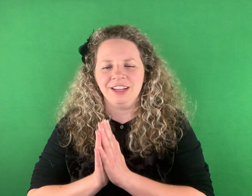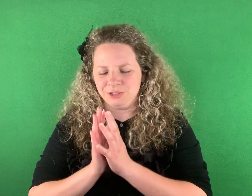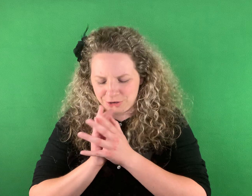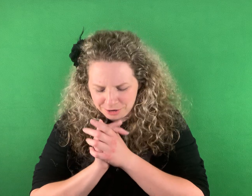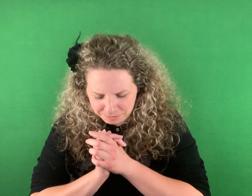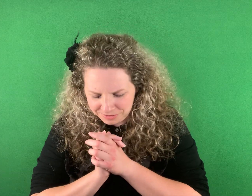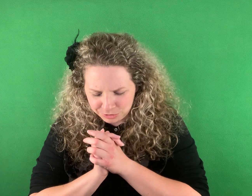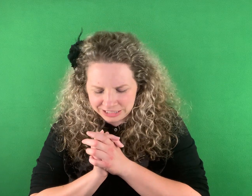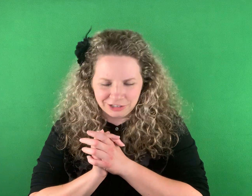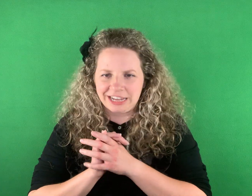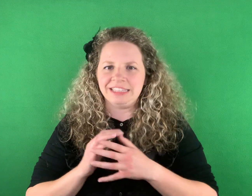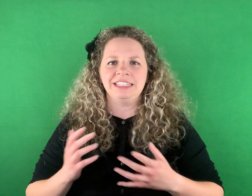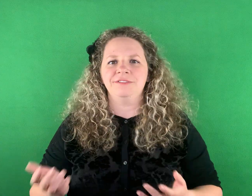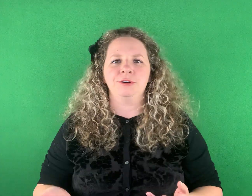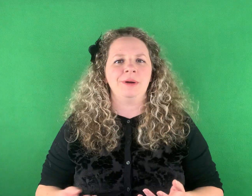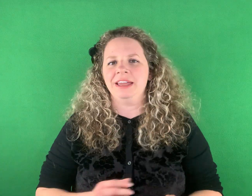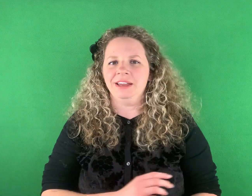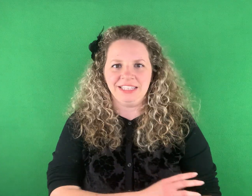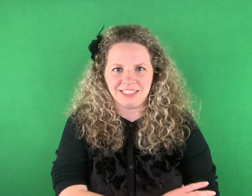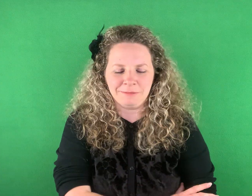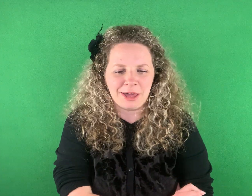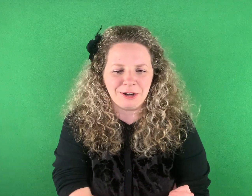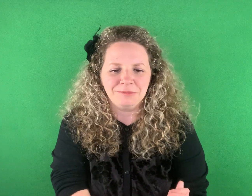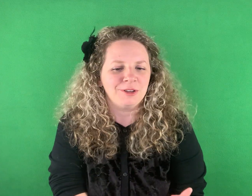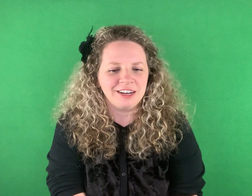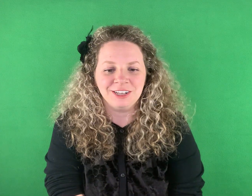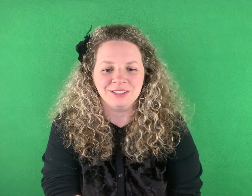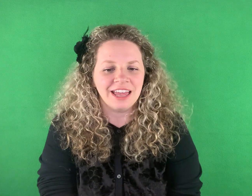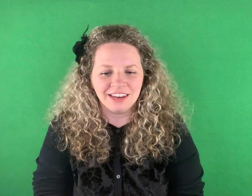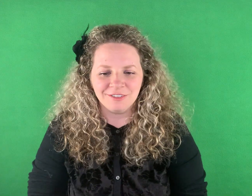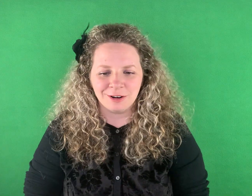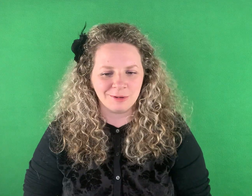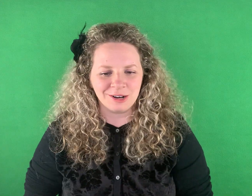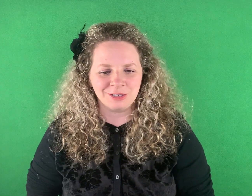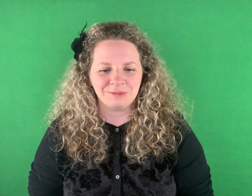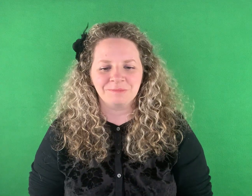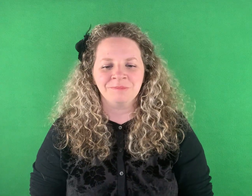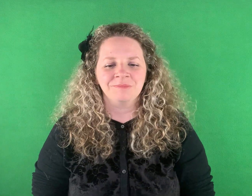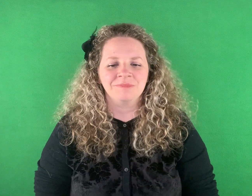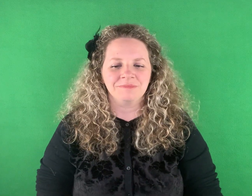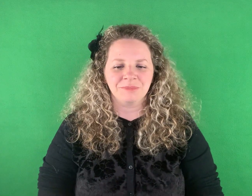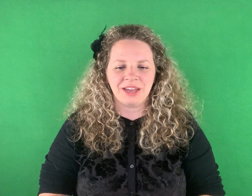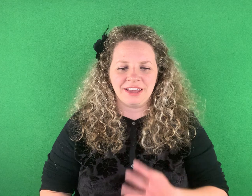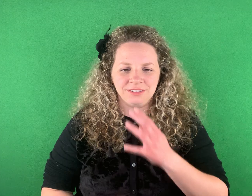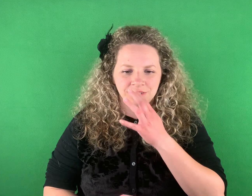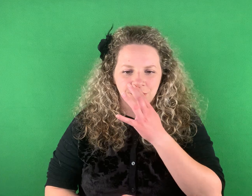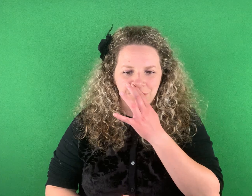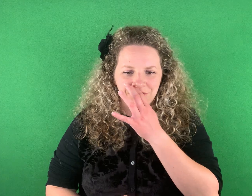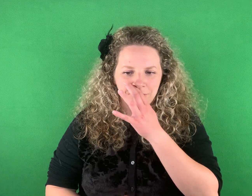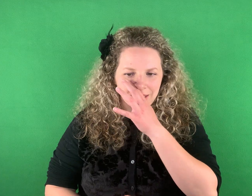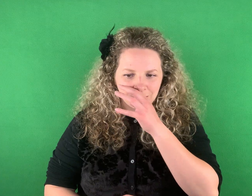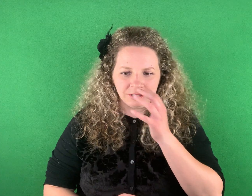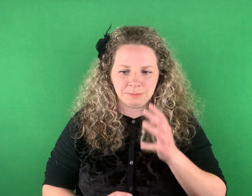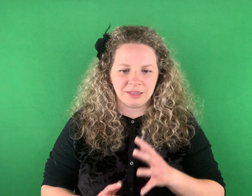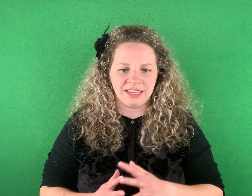or folding your hands. It doesn’t matter. God hears any of our prayers. Okay. From my lowest place,